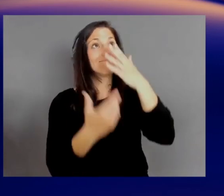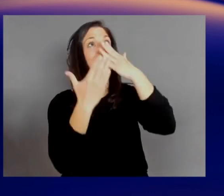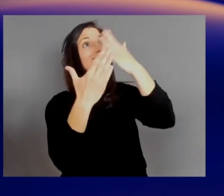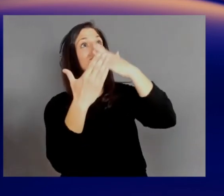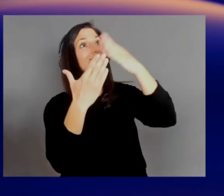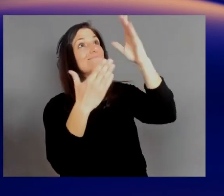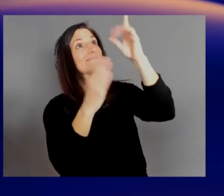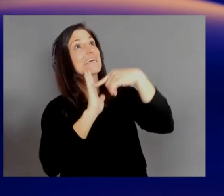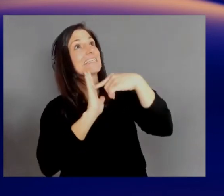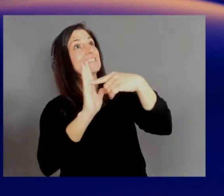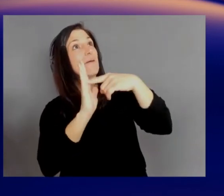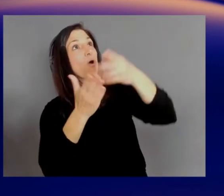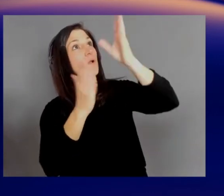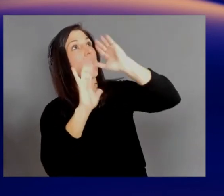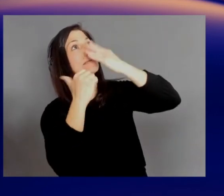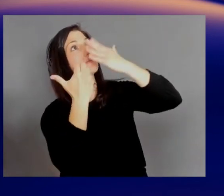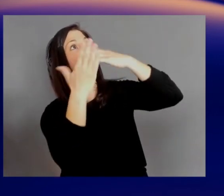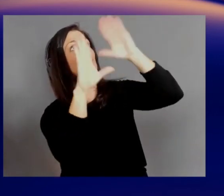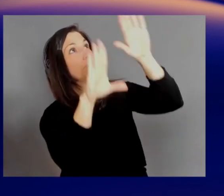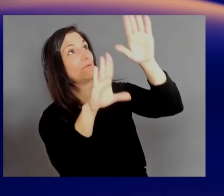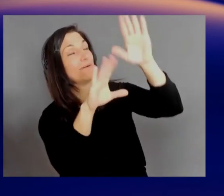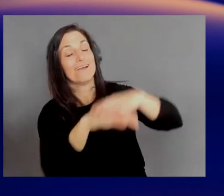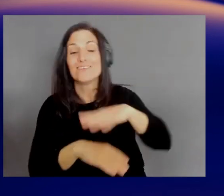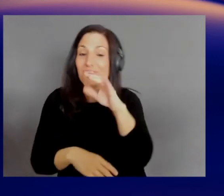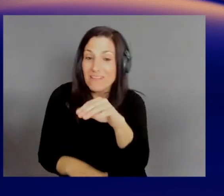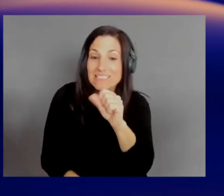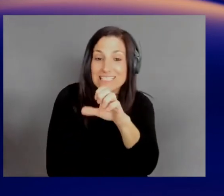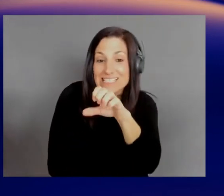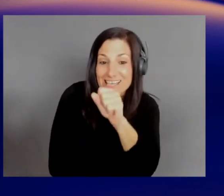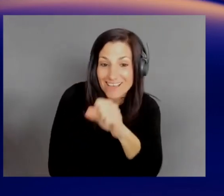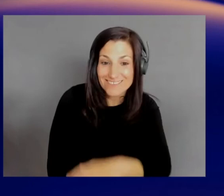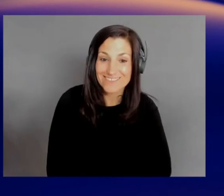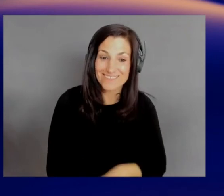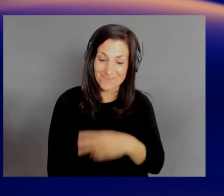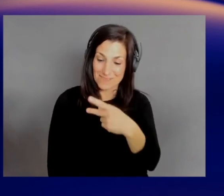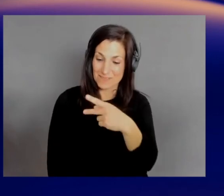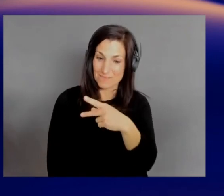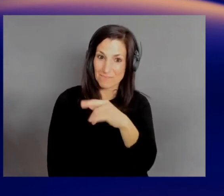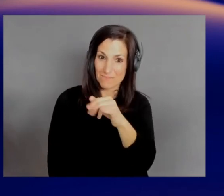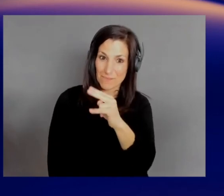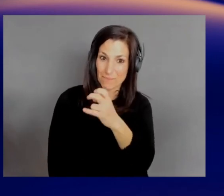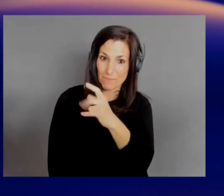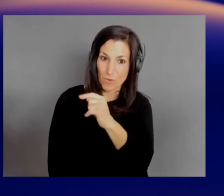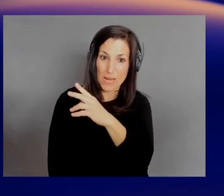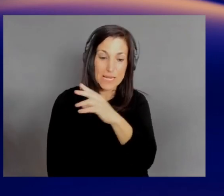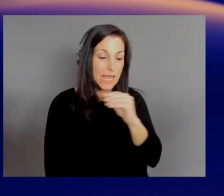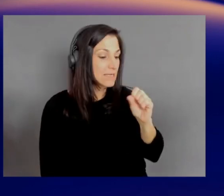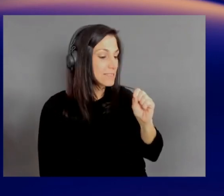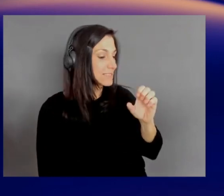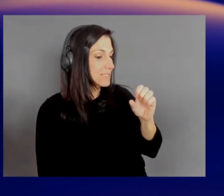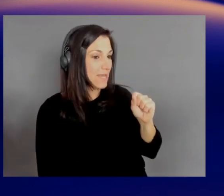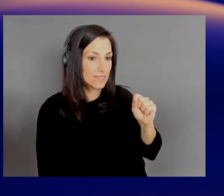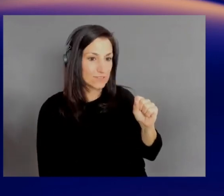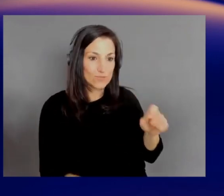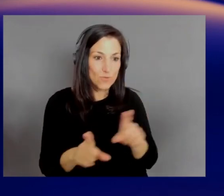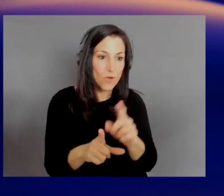So that's pretty much SES. Again, with both Pinpoint and SES, you also get all kinds of cool engagement data coming back out.